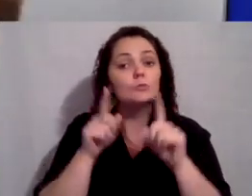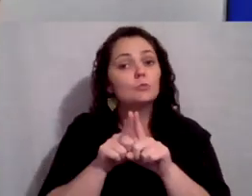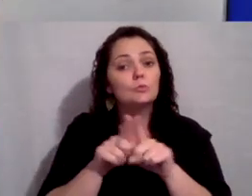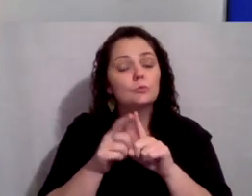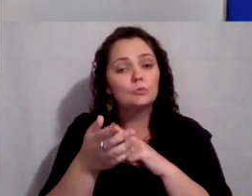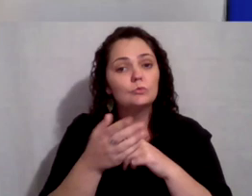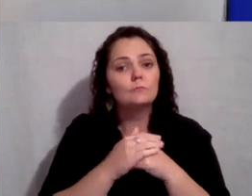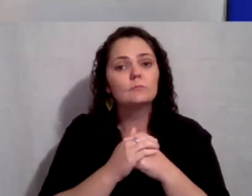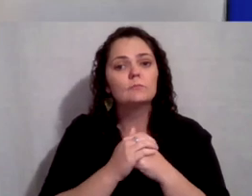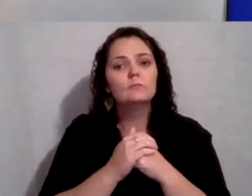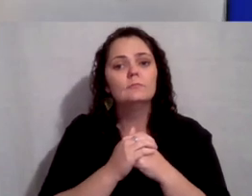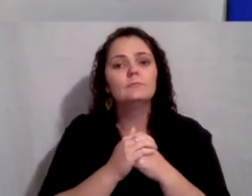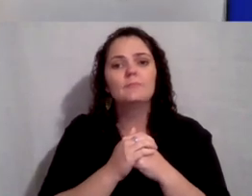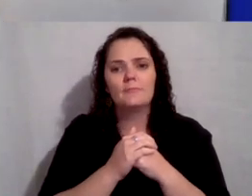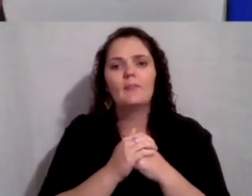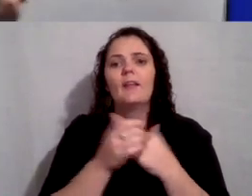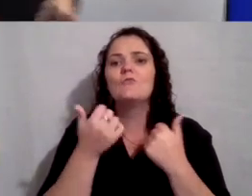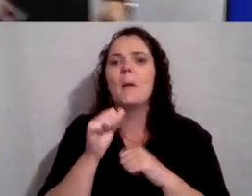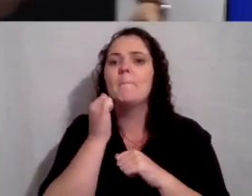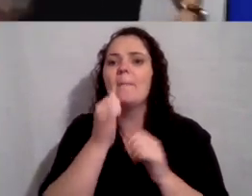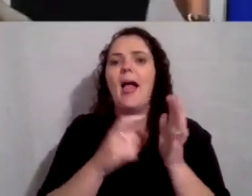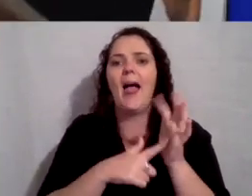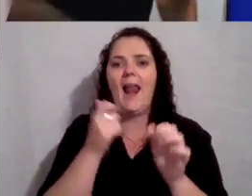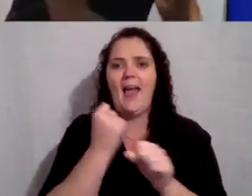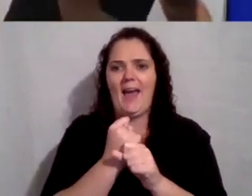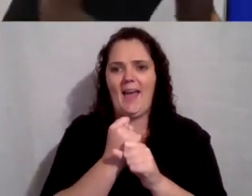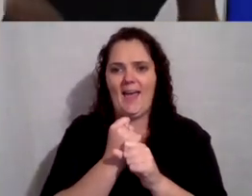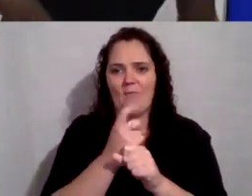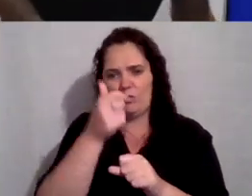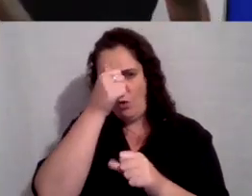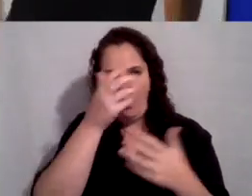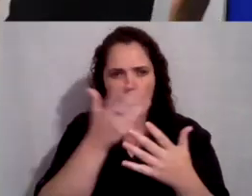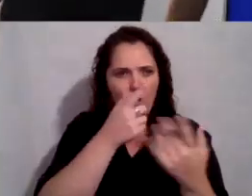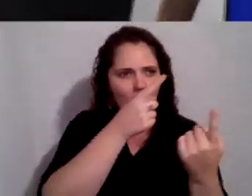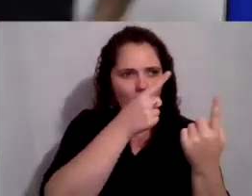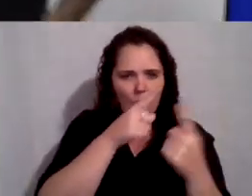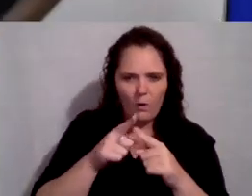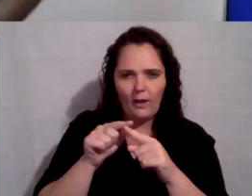COVID masks, but you'll be able to use those black legs against the white to really locate them too and for those